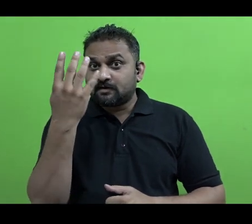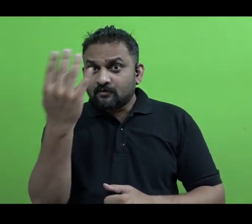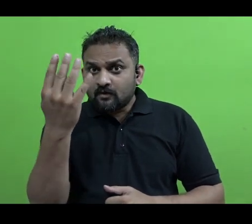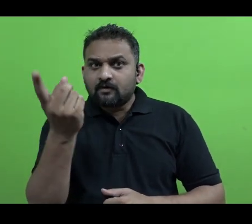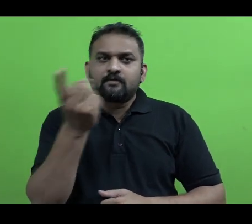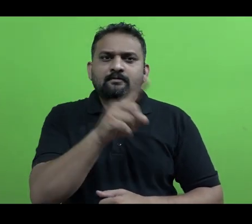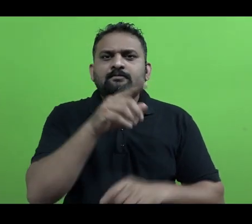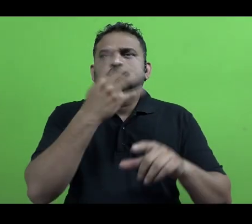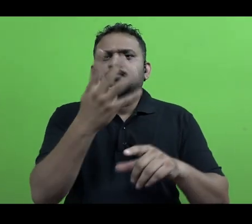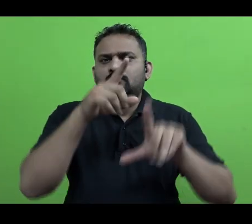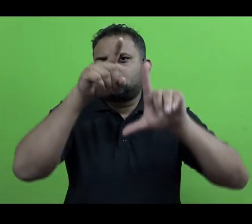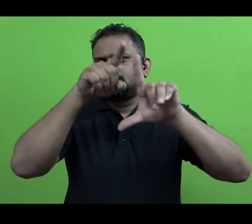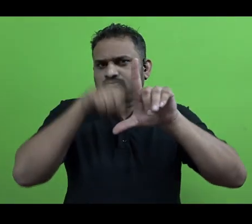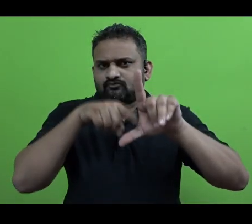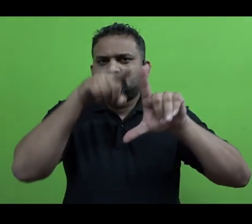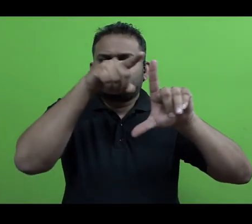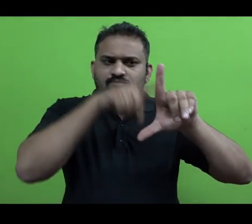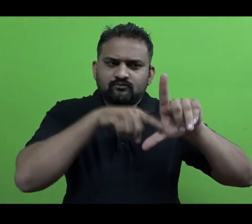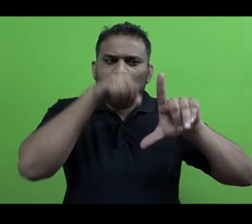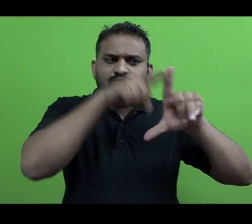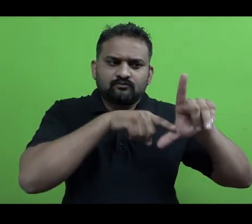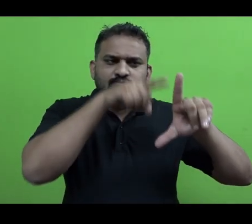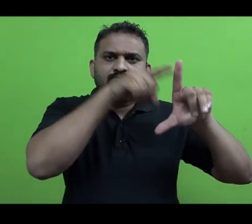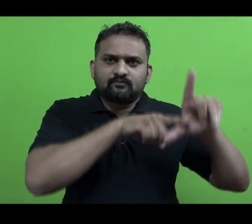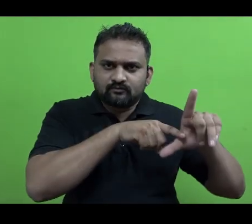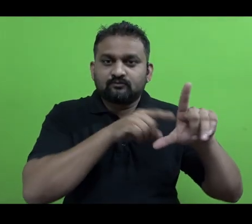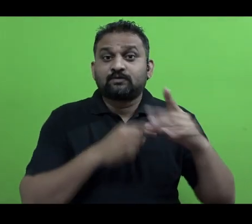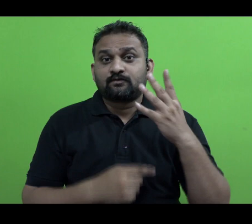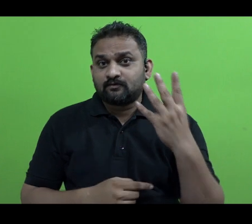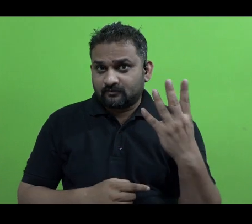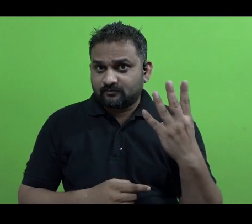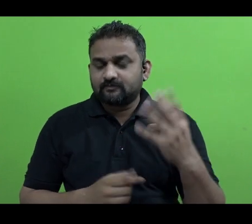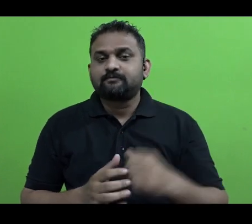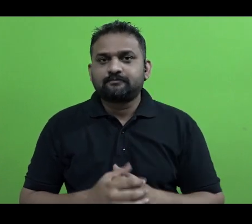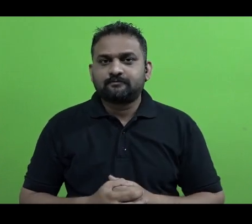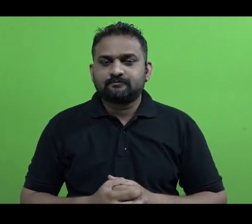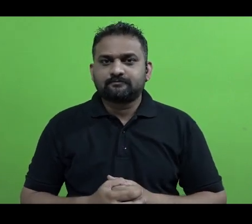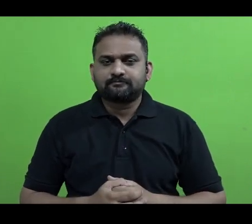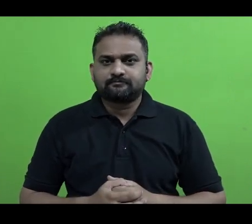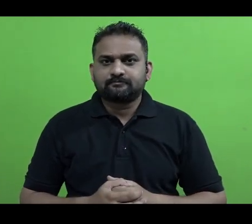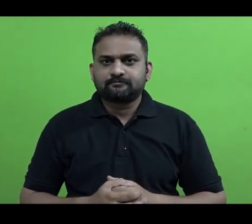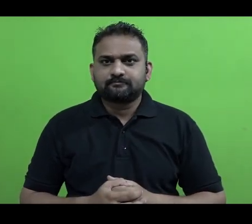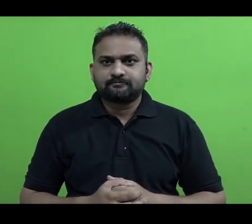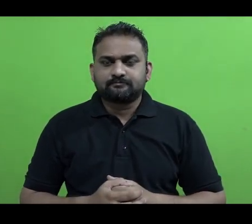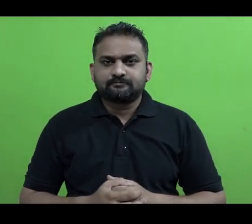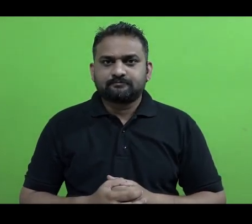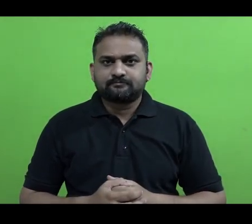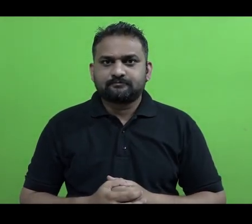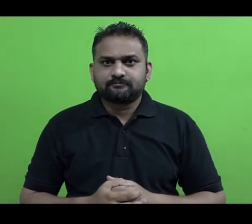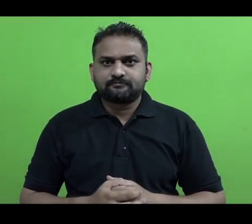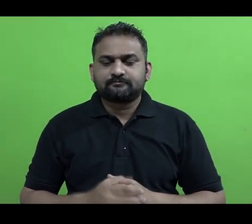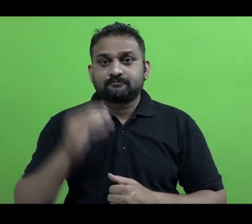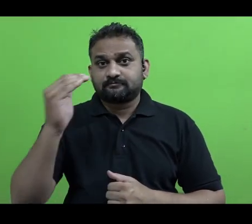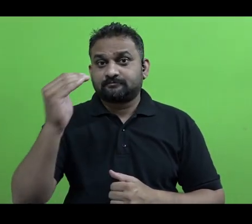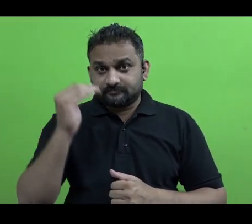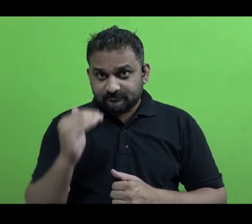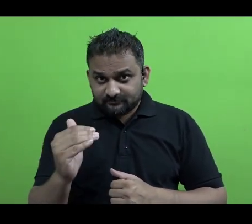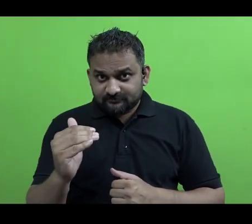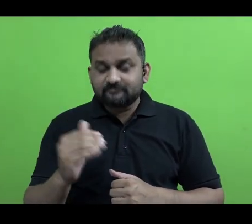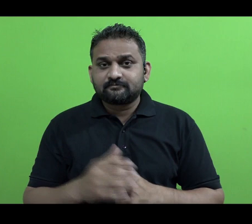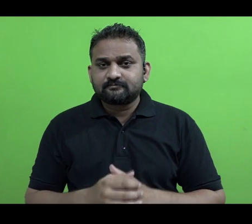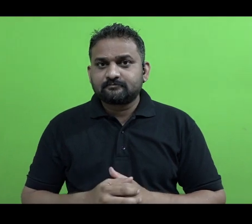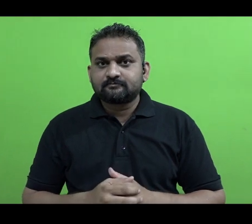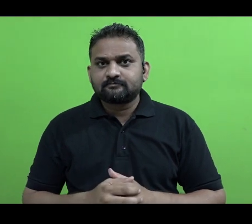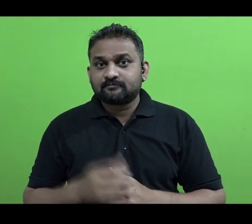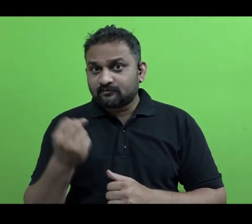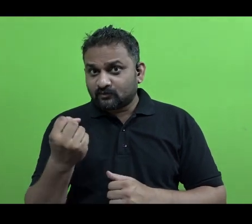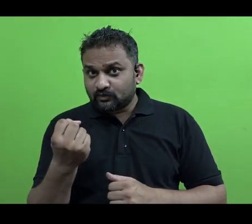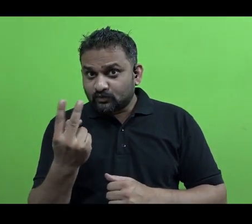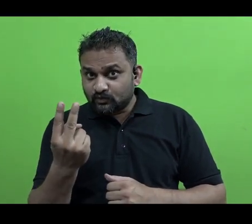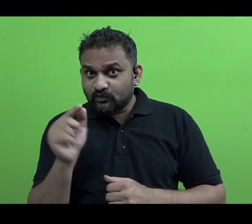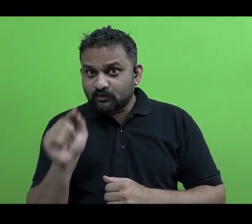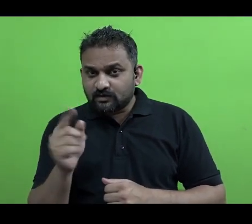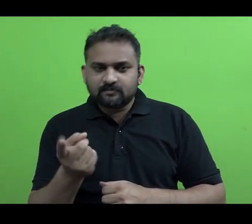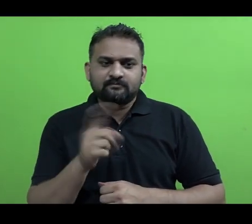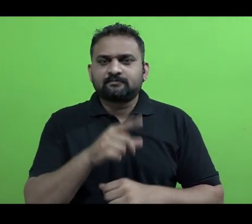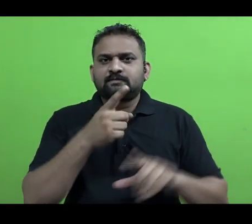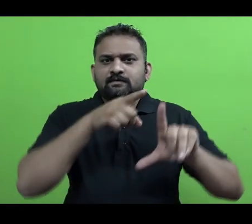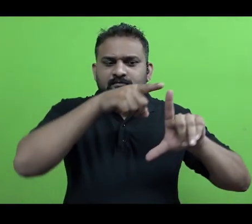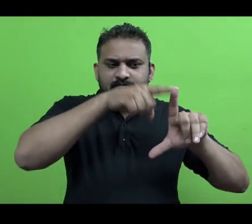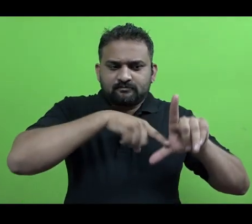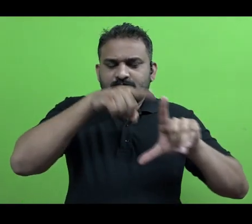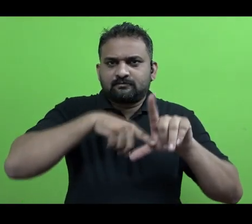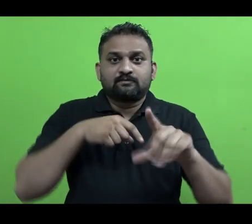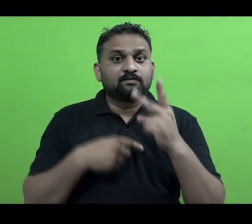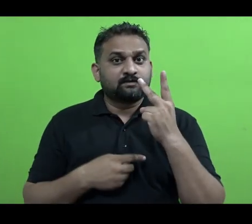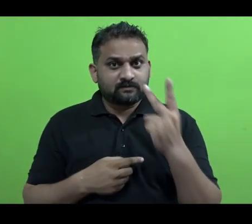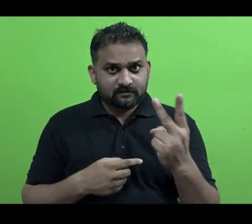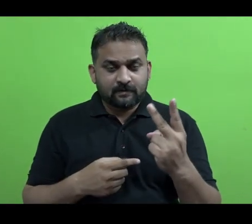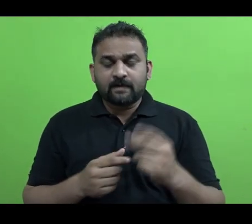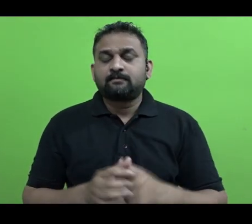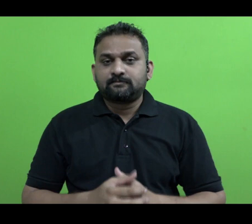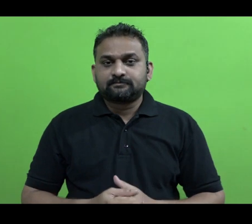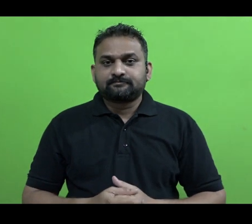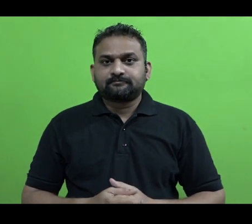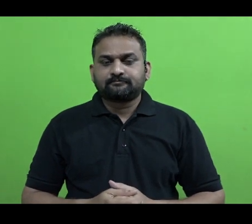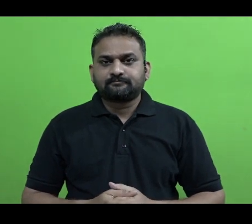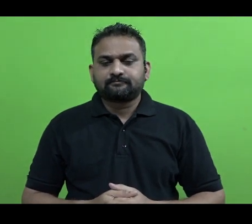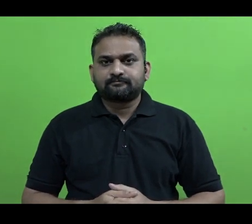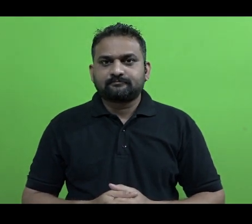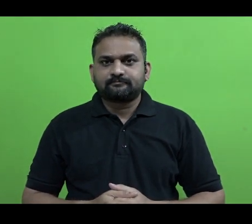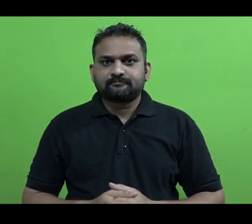Draw four lines for the number four: one two three four and two lines for the number two: one two.